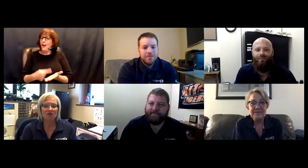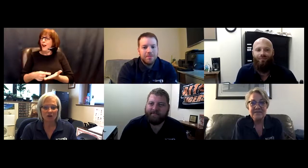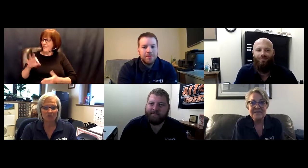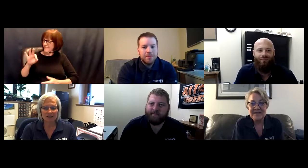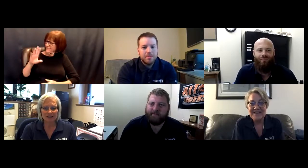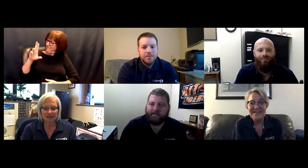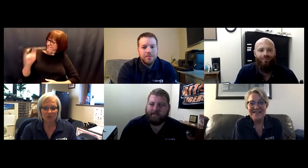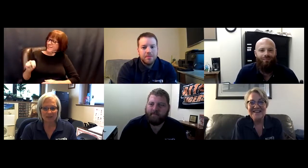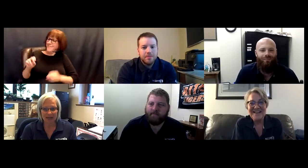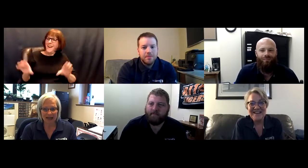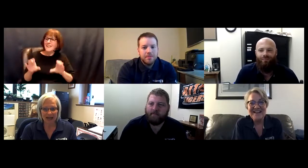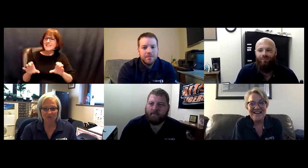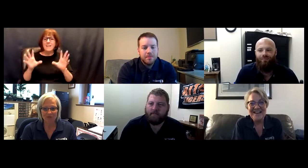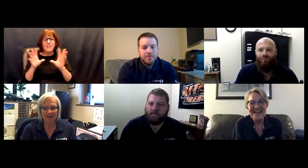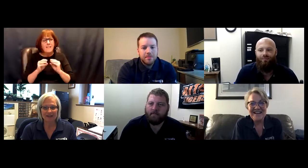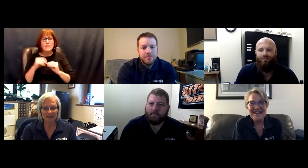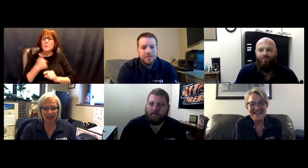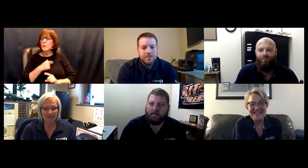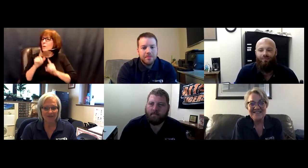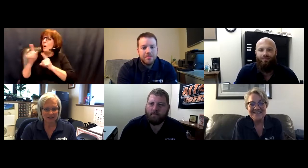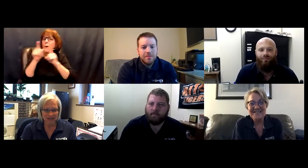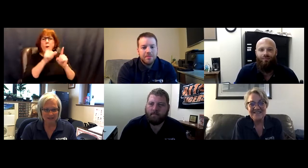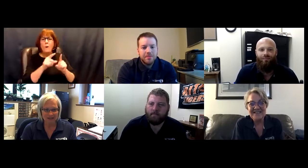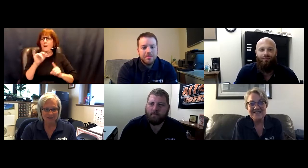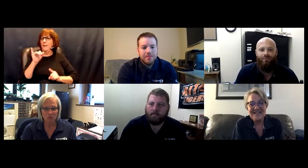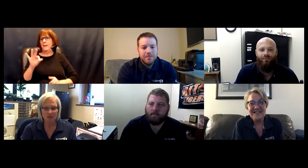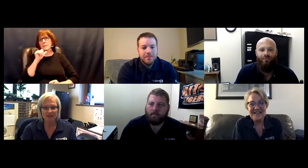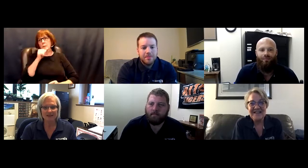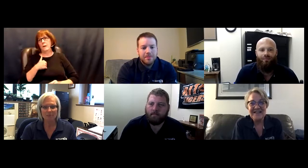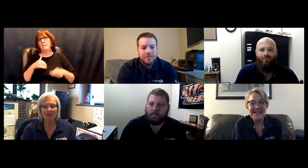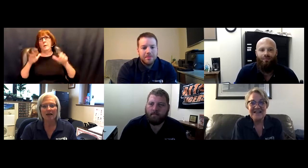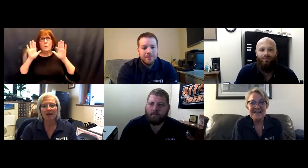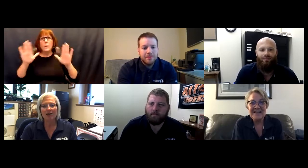conferences that we present at if we didn't have a fantastic support system.